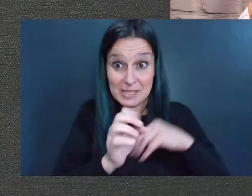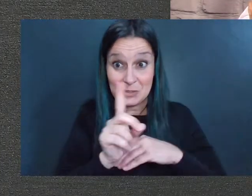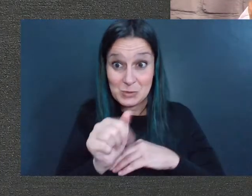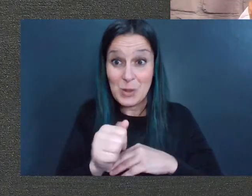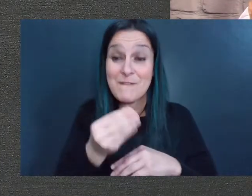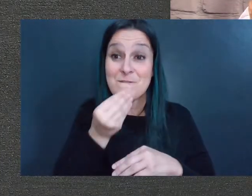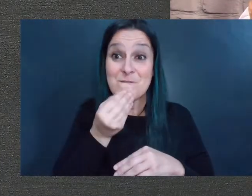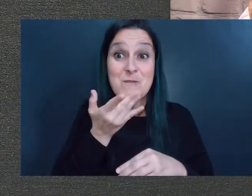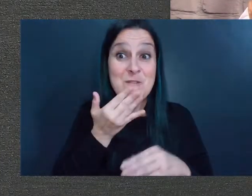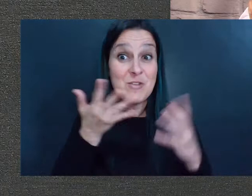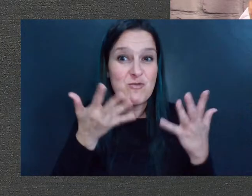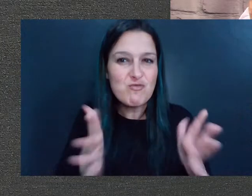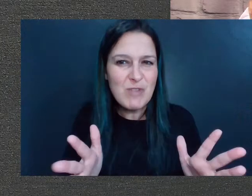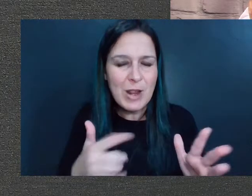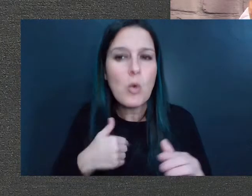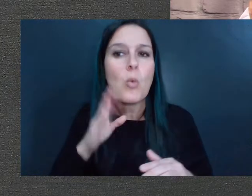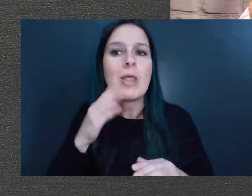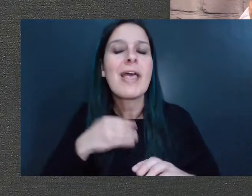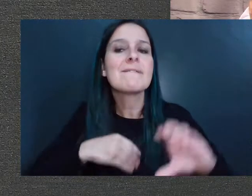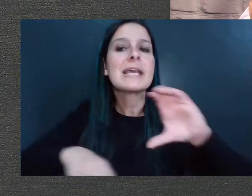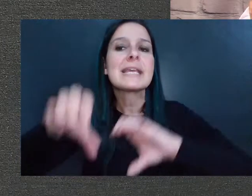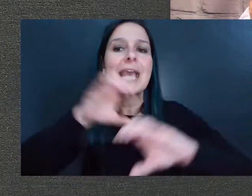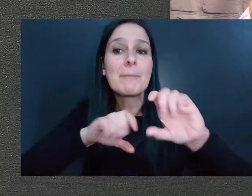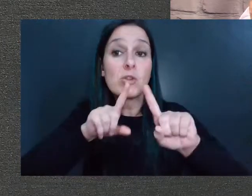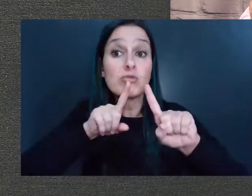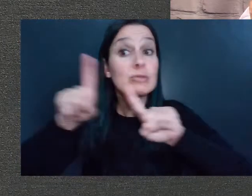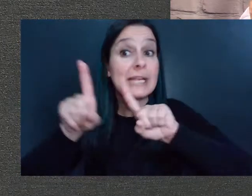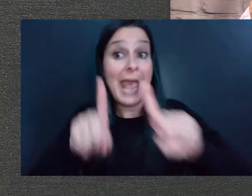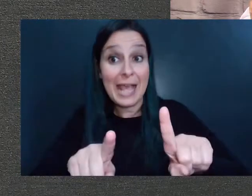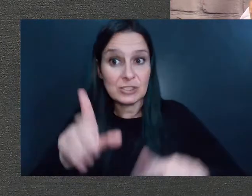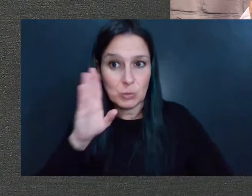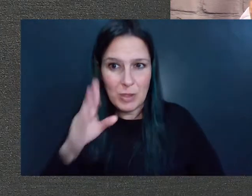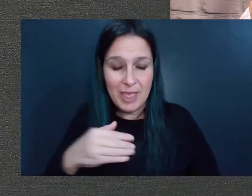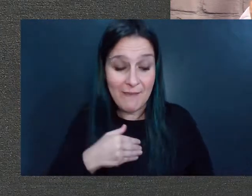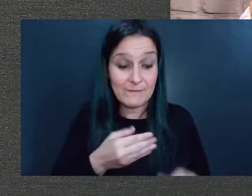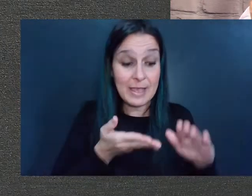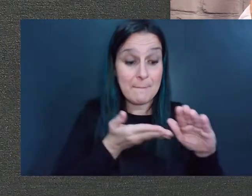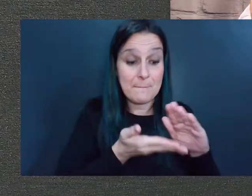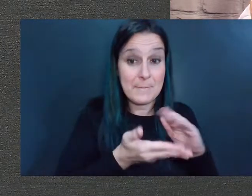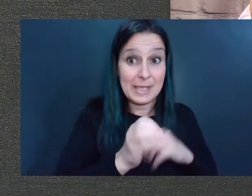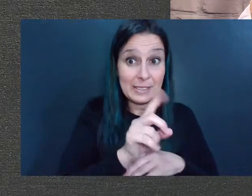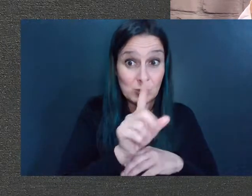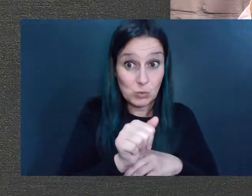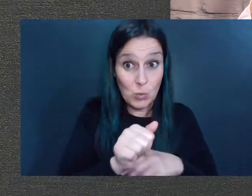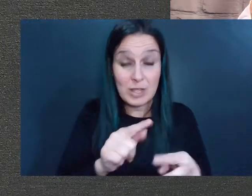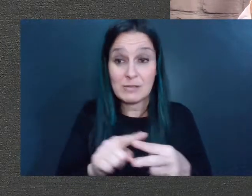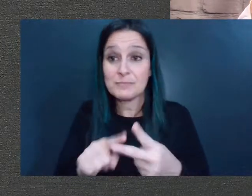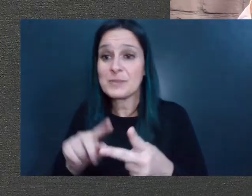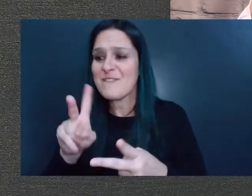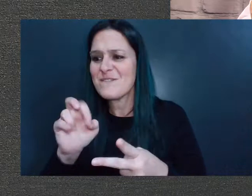there's going to be a chemical reaction between the baking soda and the vinegar.